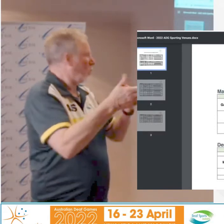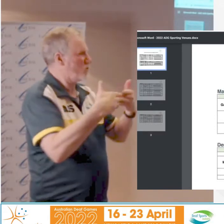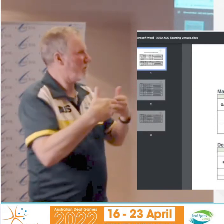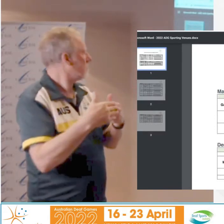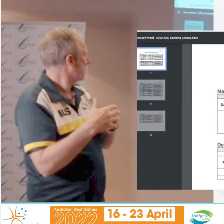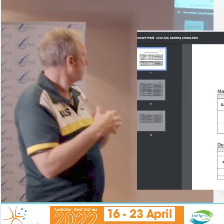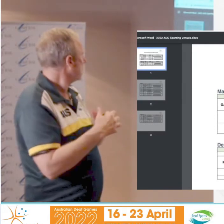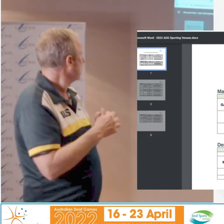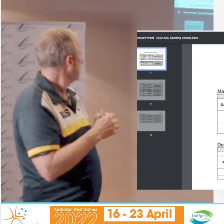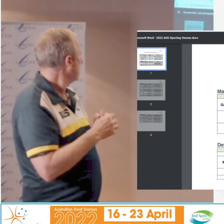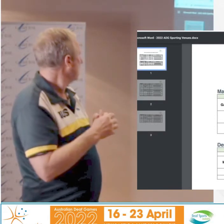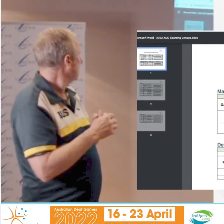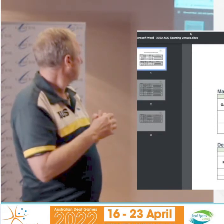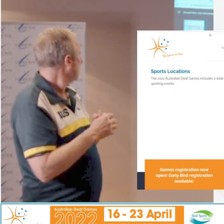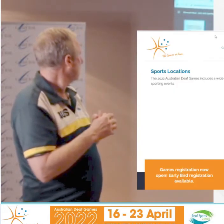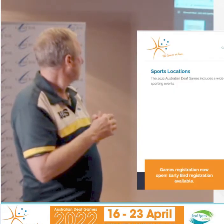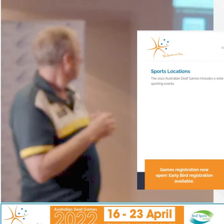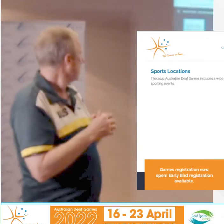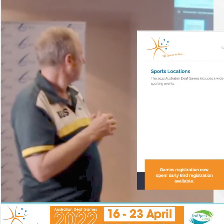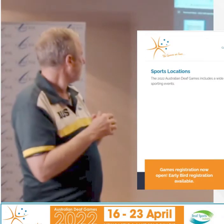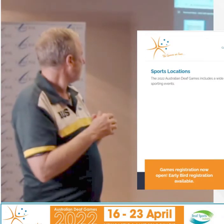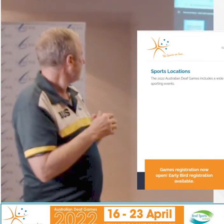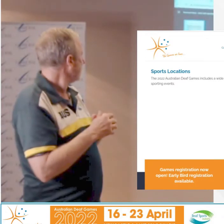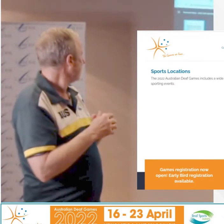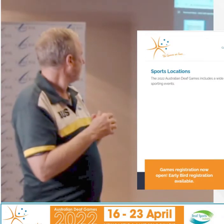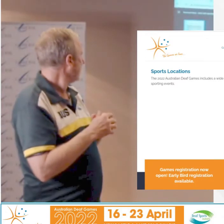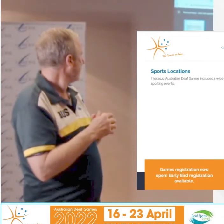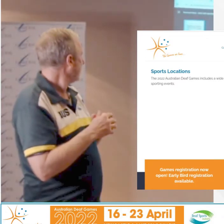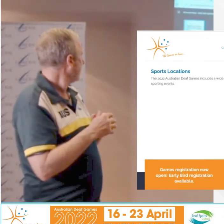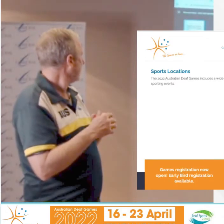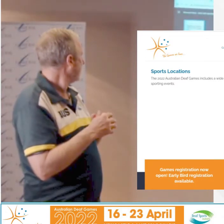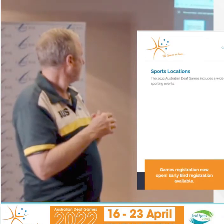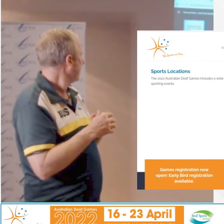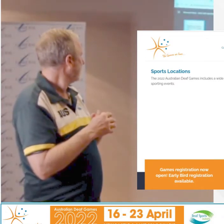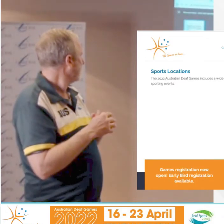so if we go back to the website andrew